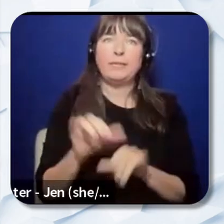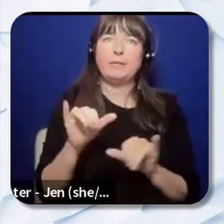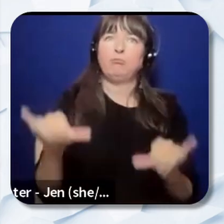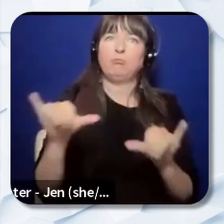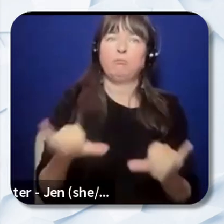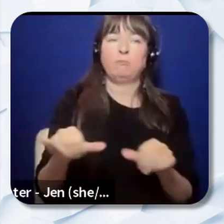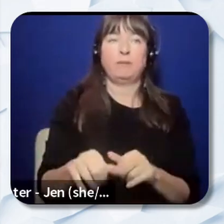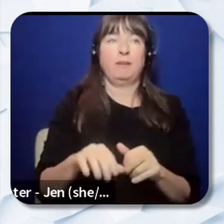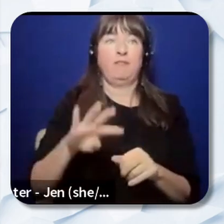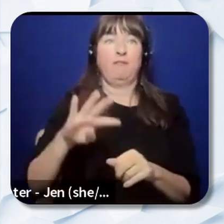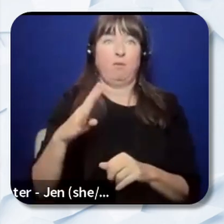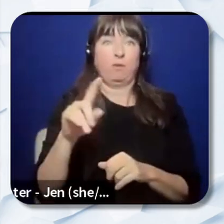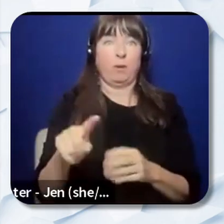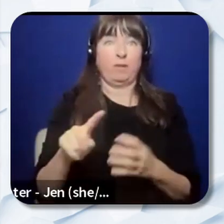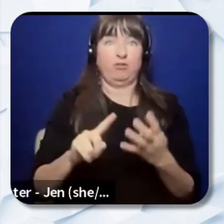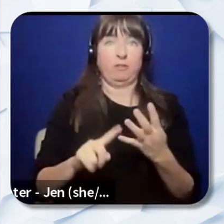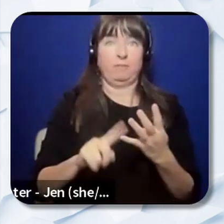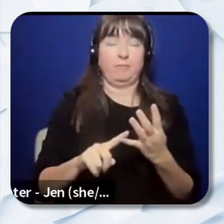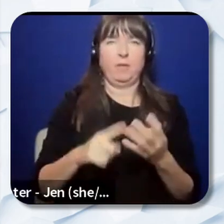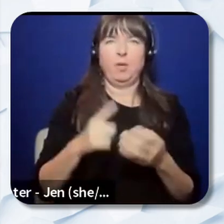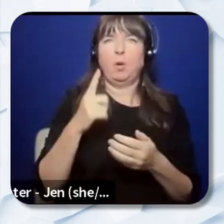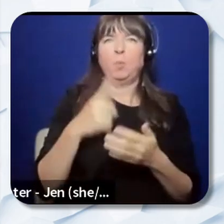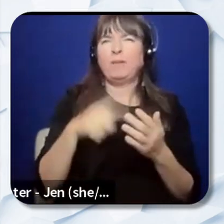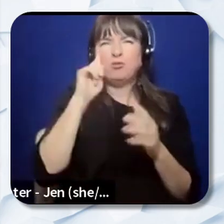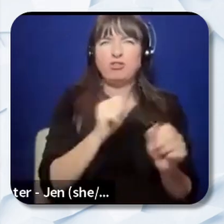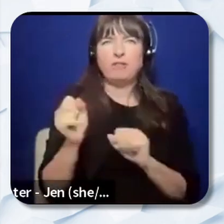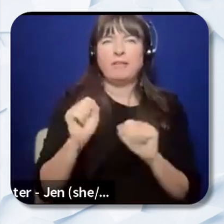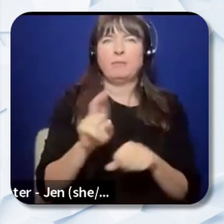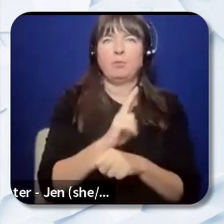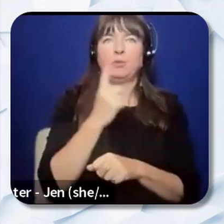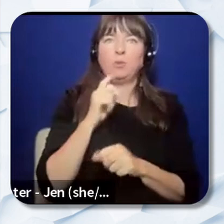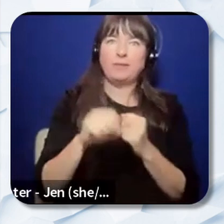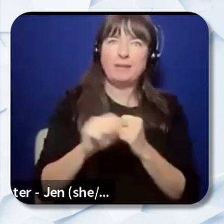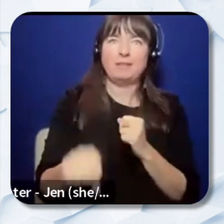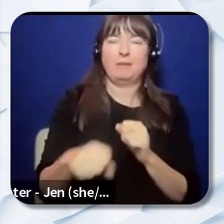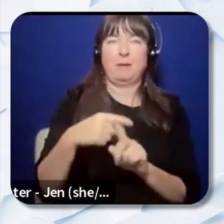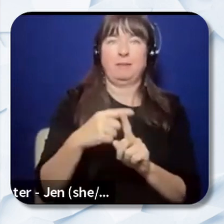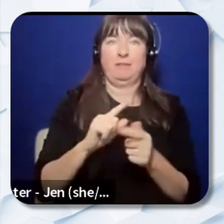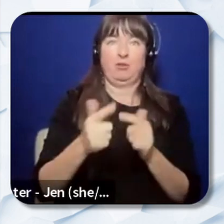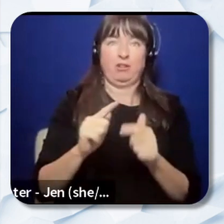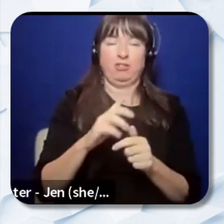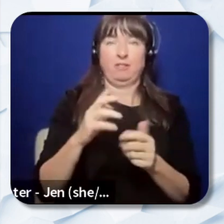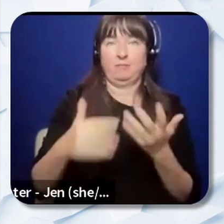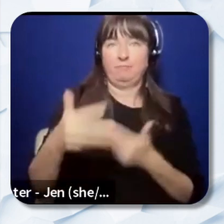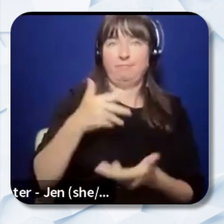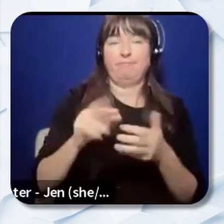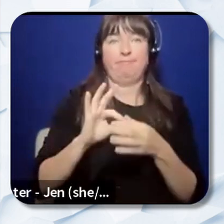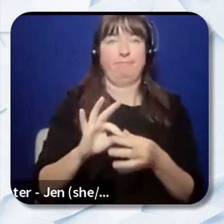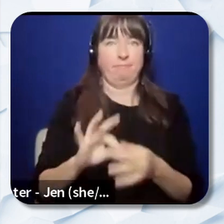four. What strategies can be used to extend the positive interactions and relationships cultivated